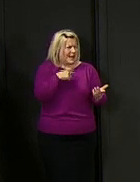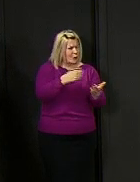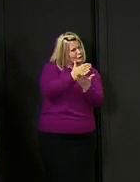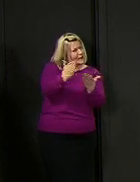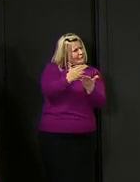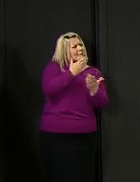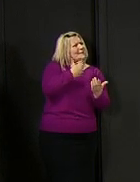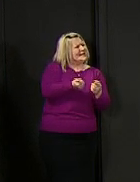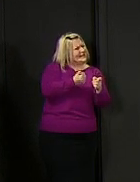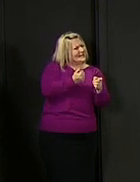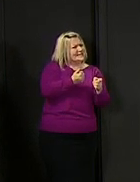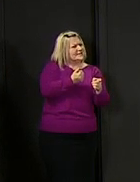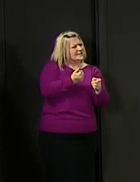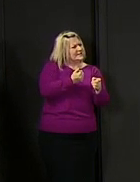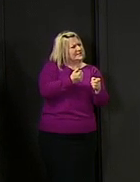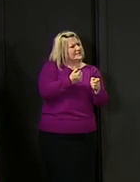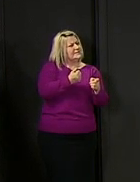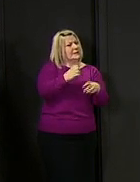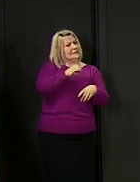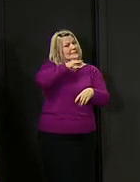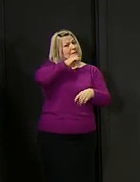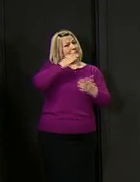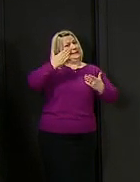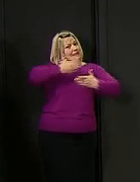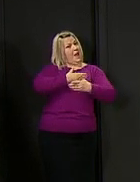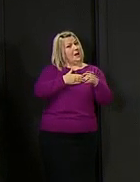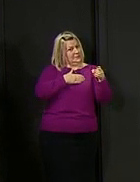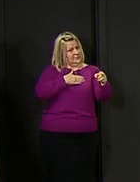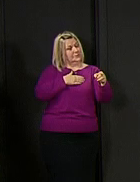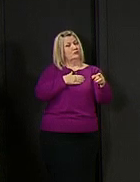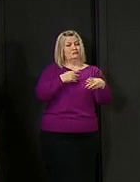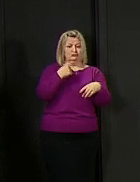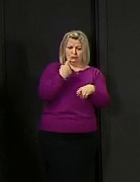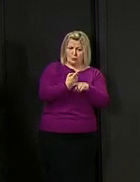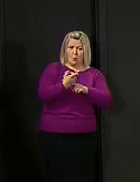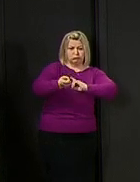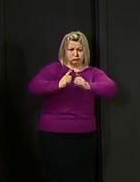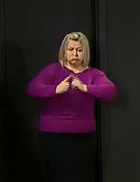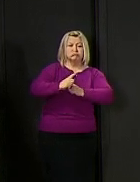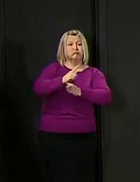clarify, we heard that on Saturday night you spoke to Dr Calderwood when these allegations